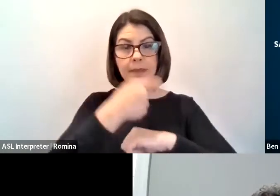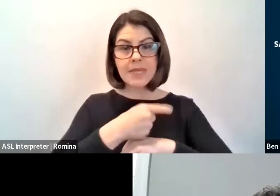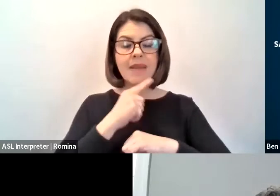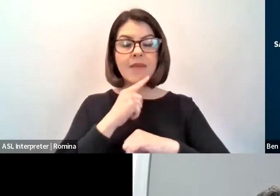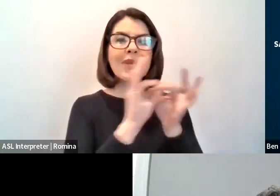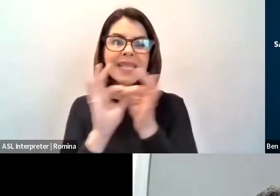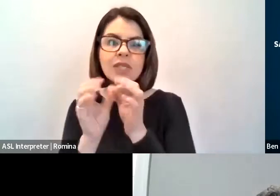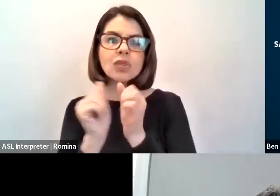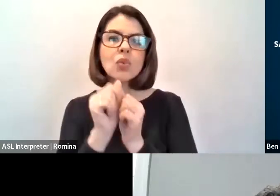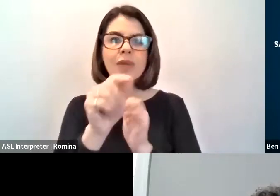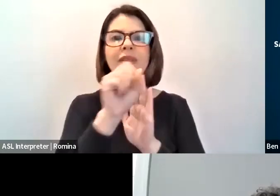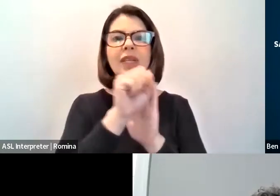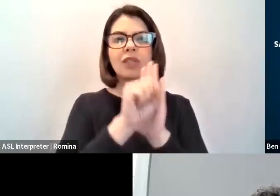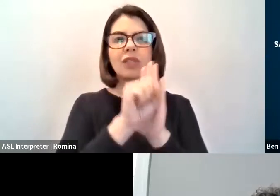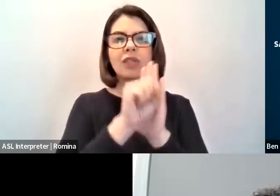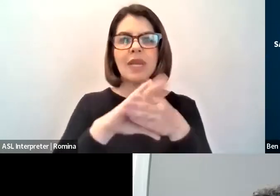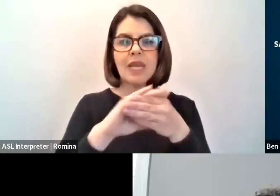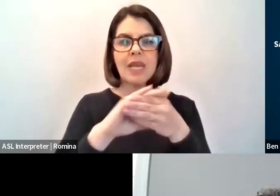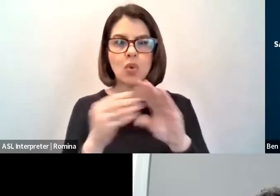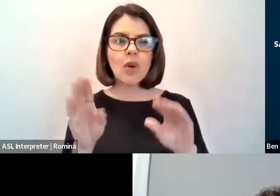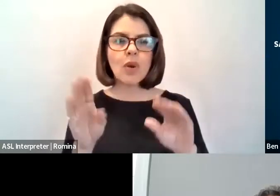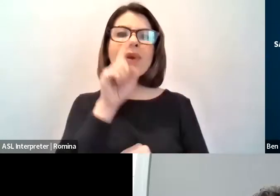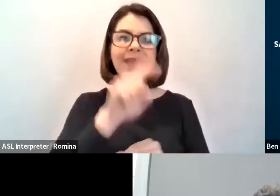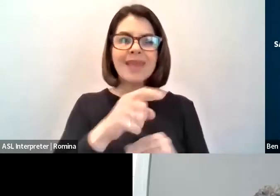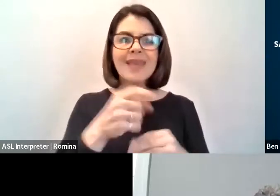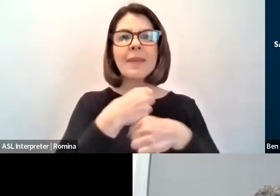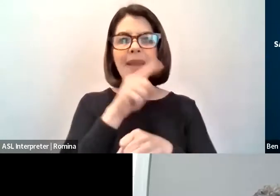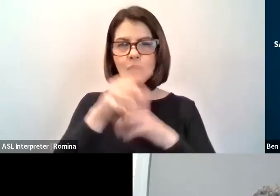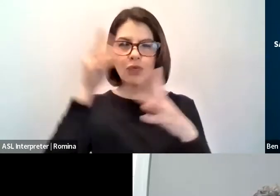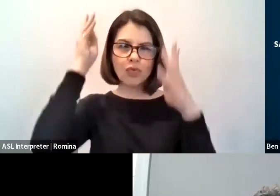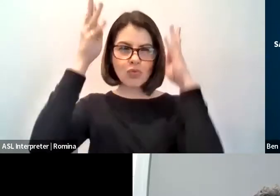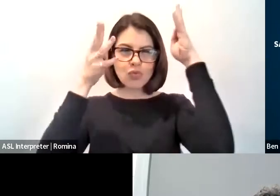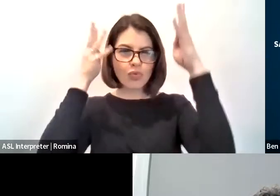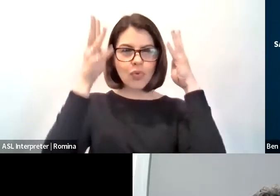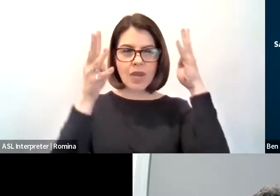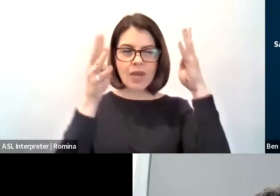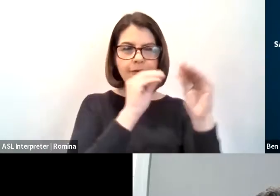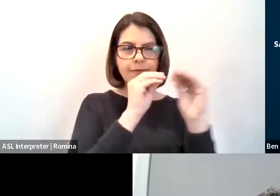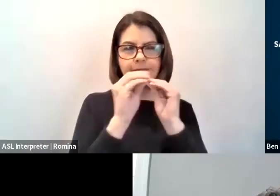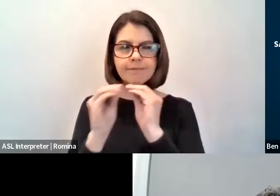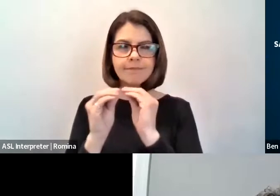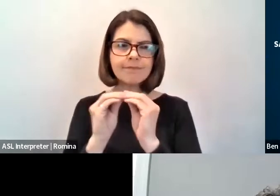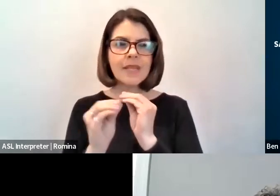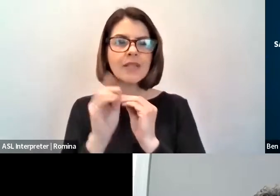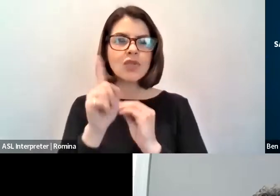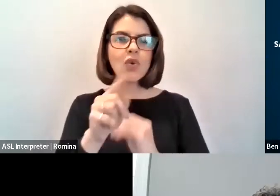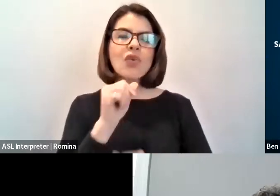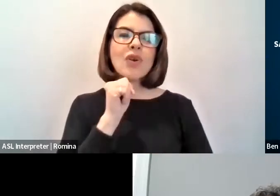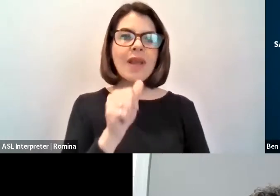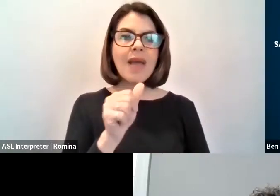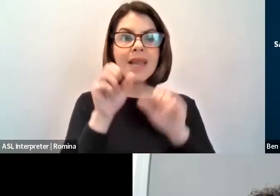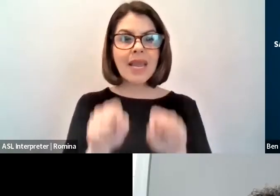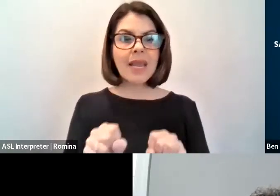to that script and storyboard, they would be able to make those creative tweaks. So they're not gonna be able to be overlaid